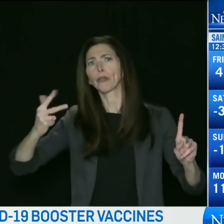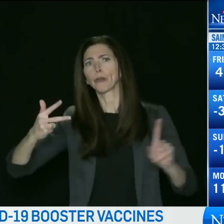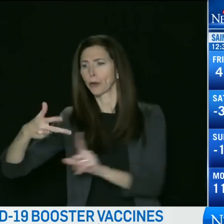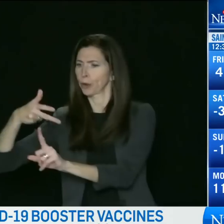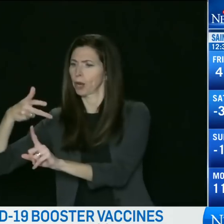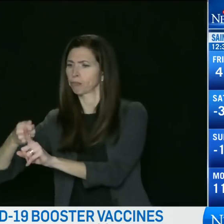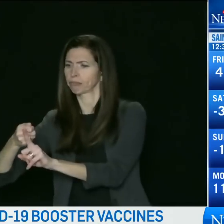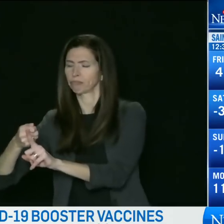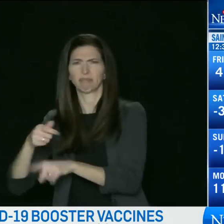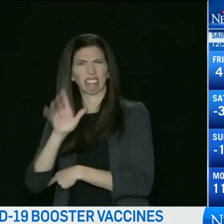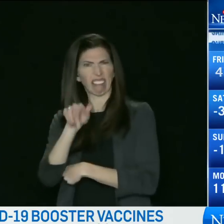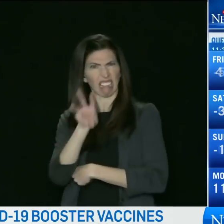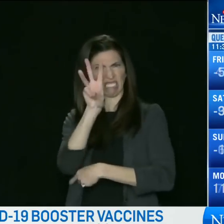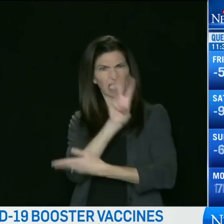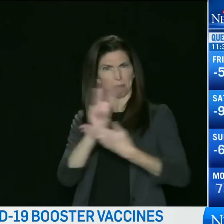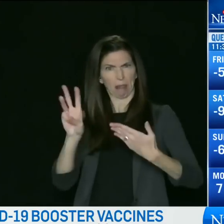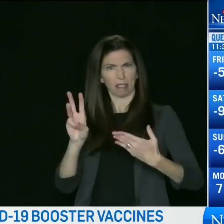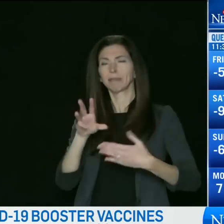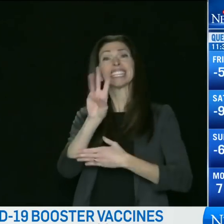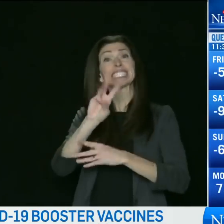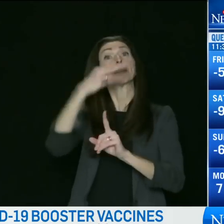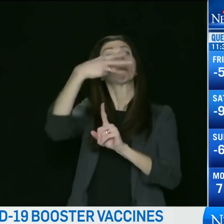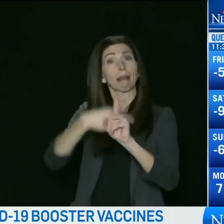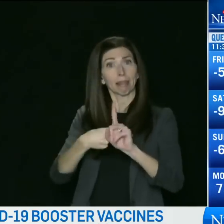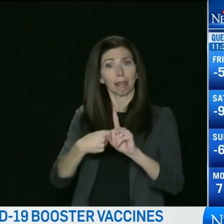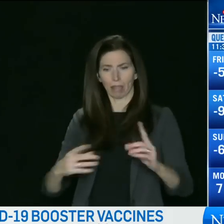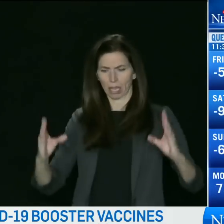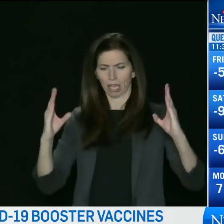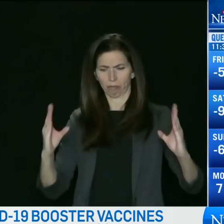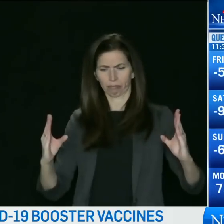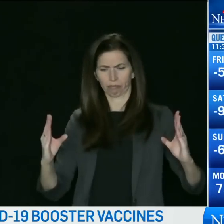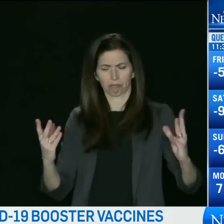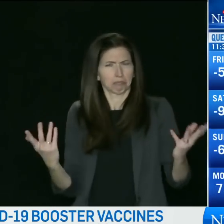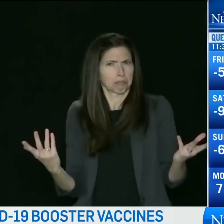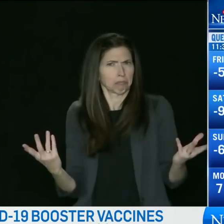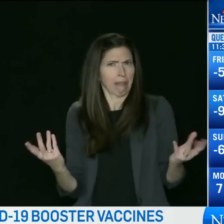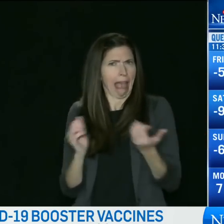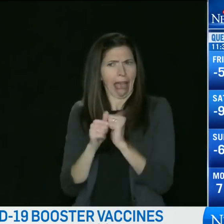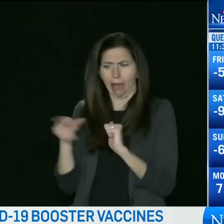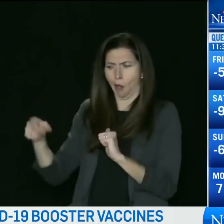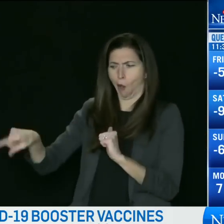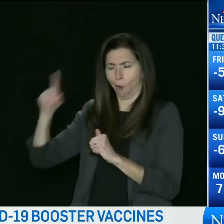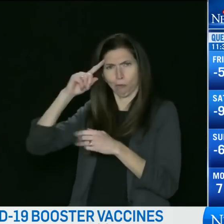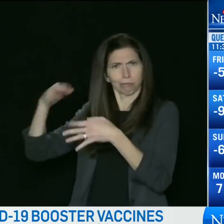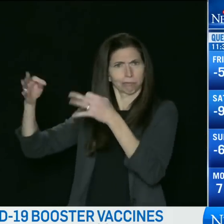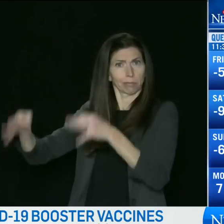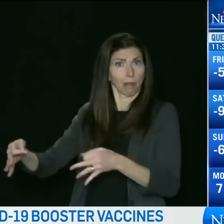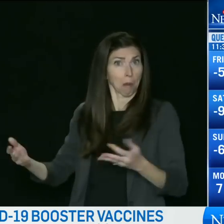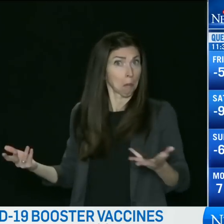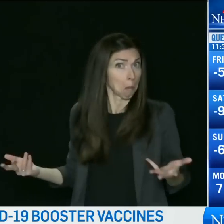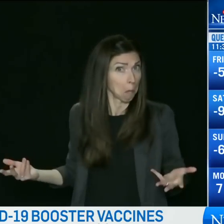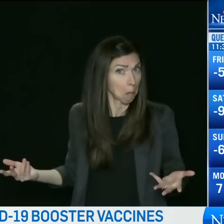SIX-MONTH INTERVAL I WOULD LIKE